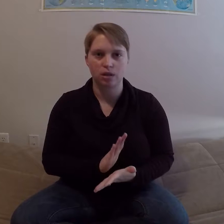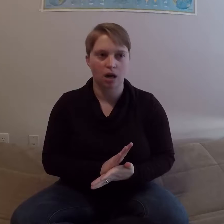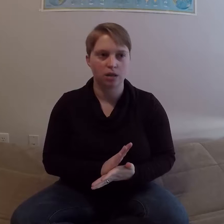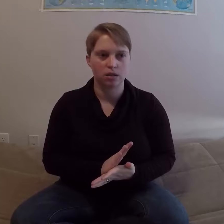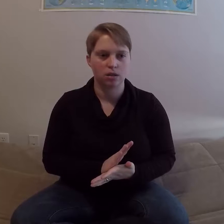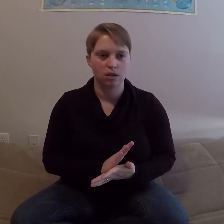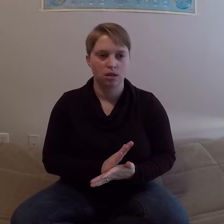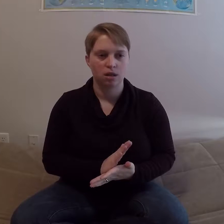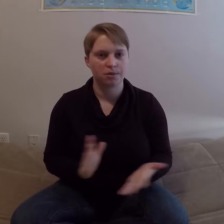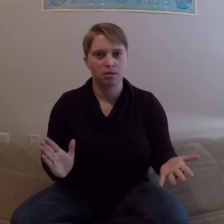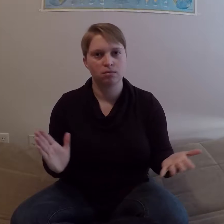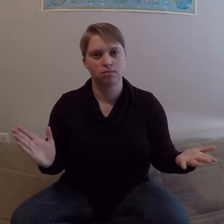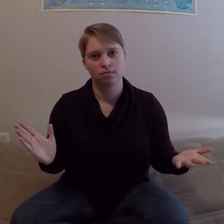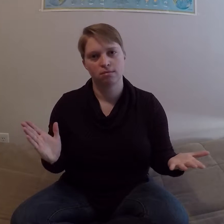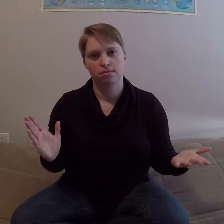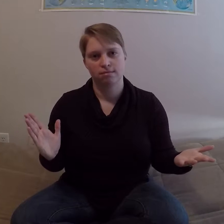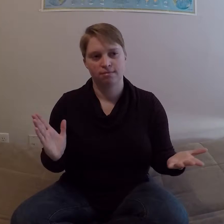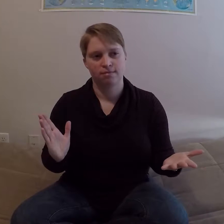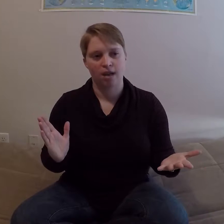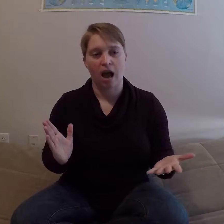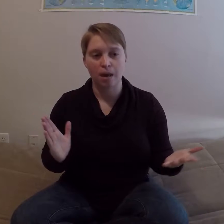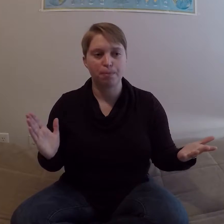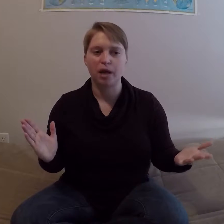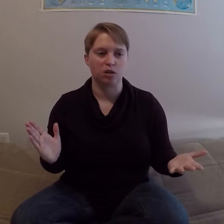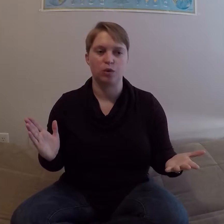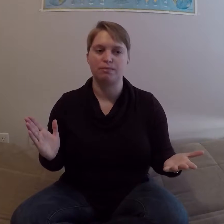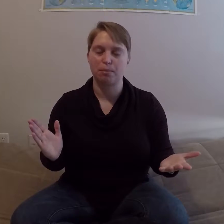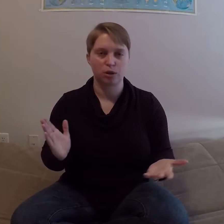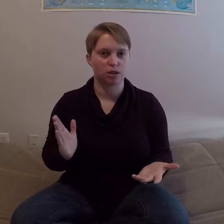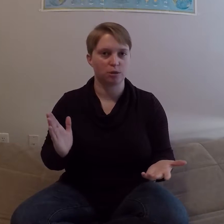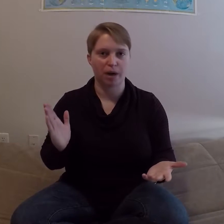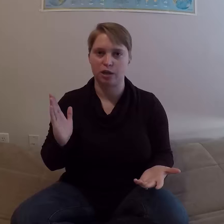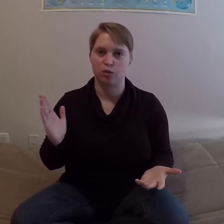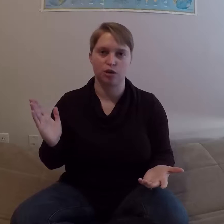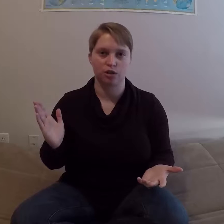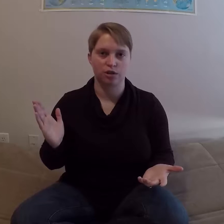the signs. I mean I barely remember the Spanish words